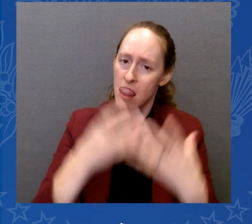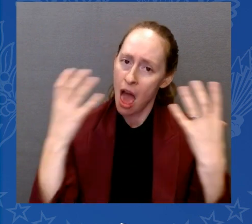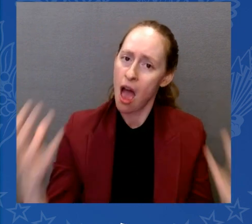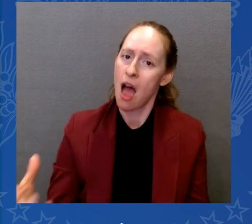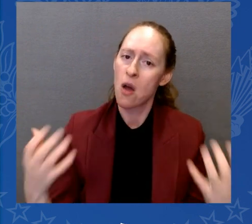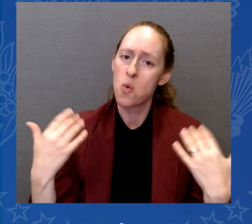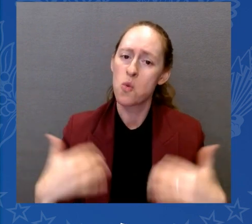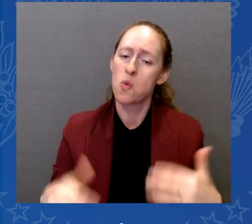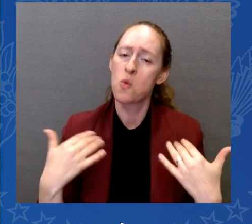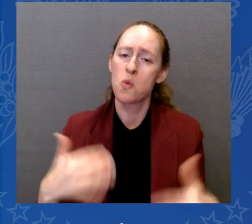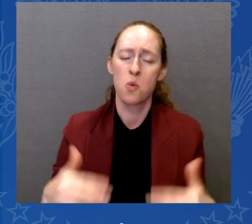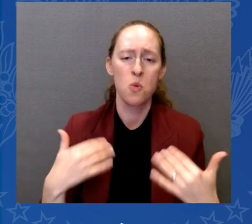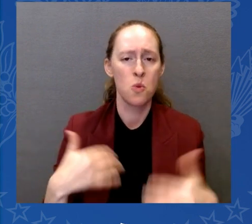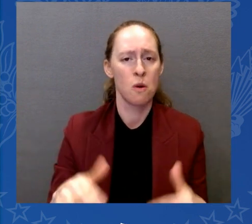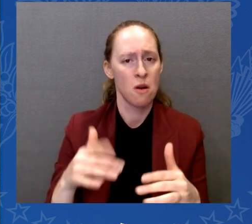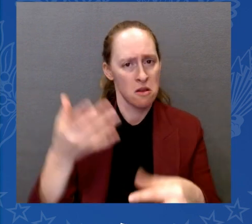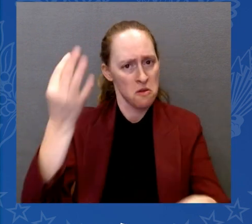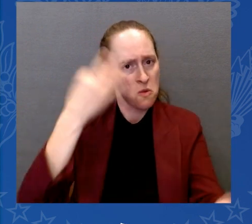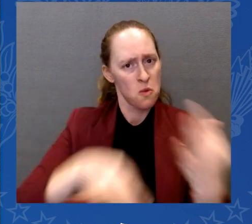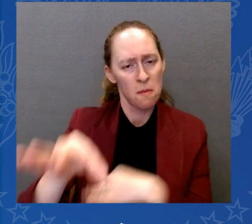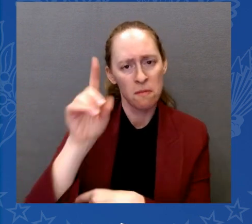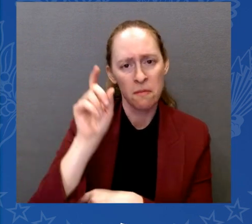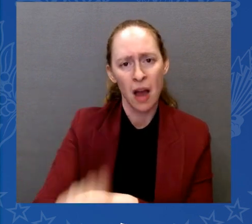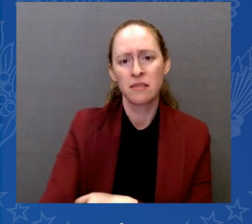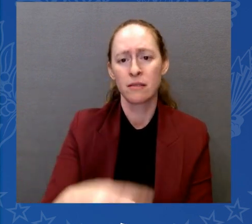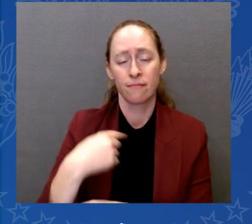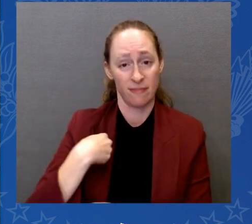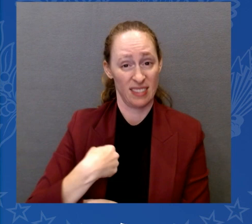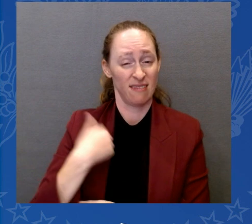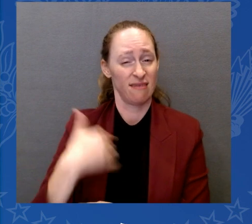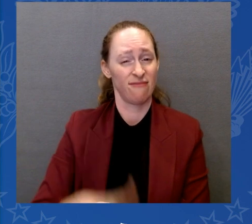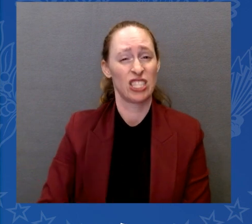You realize more land has burned to the ground